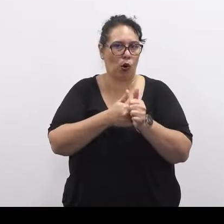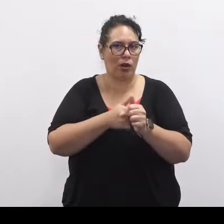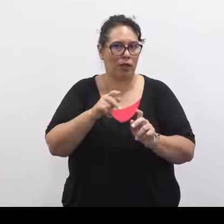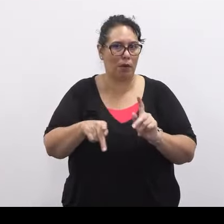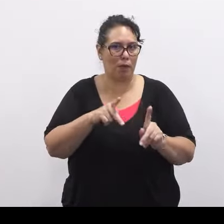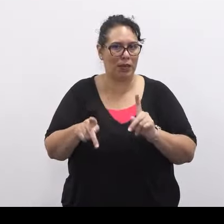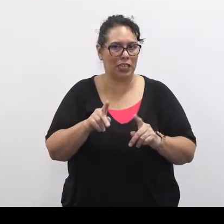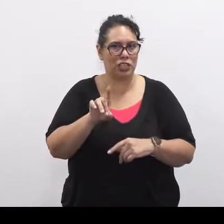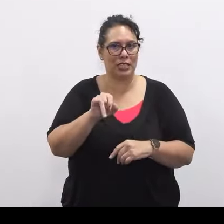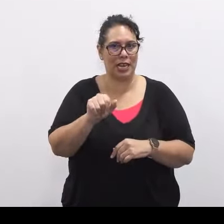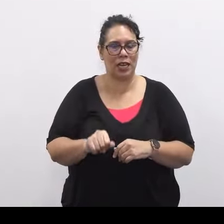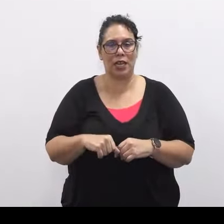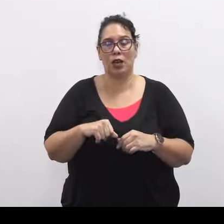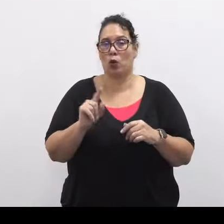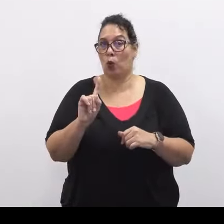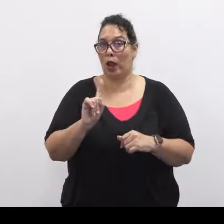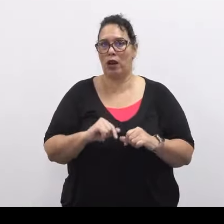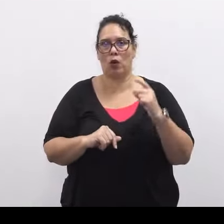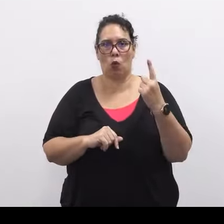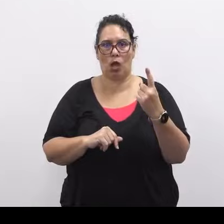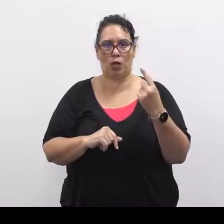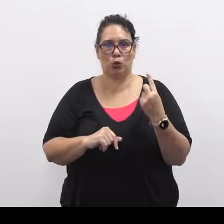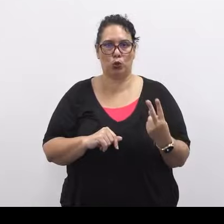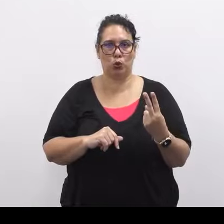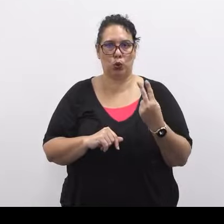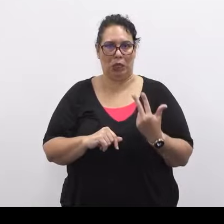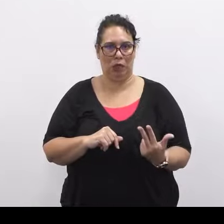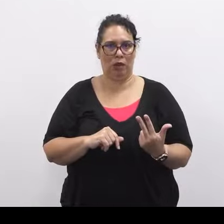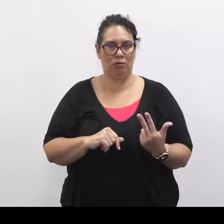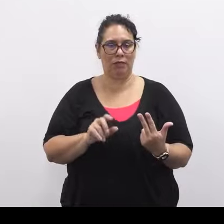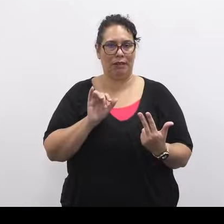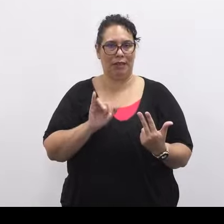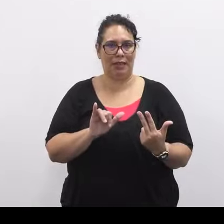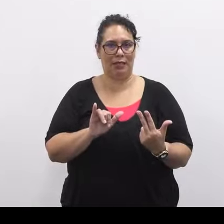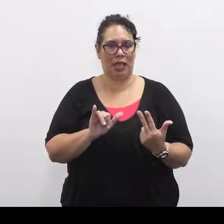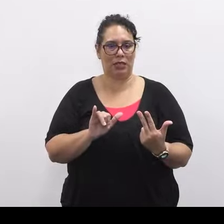and Districts 1, 2 and 3. And this has maintained in all of the maps scenarios.